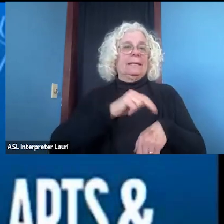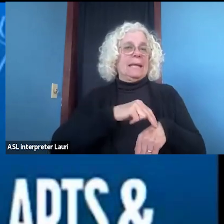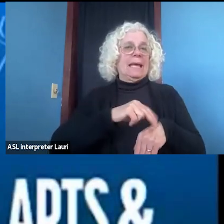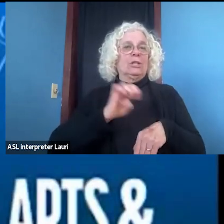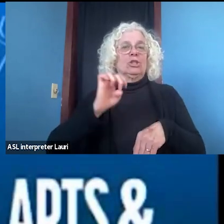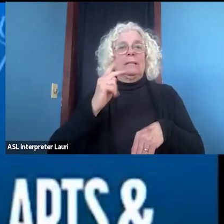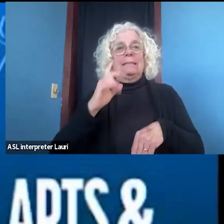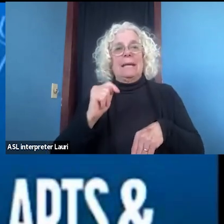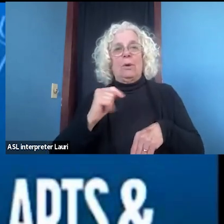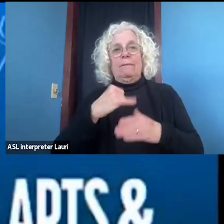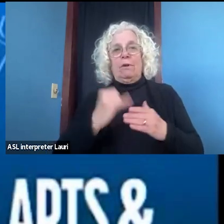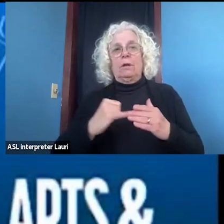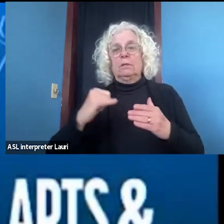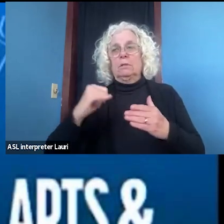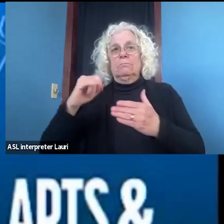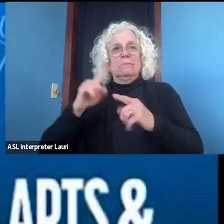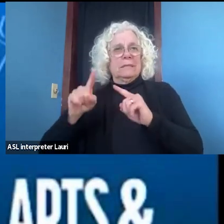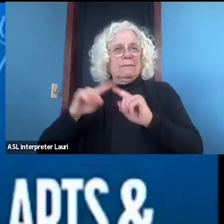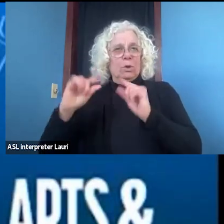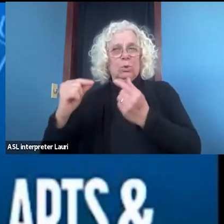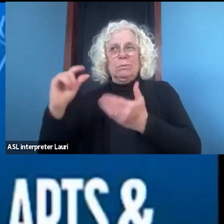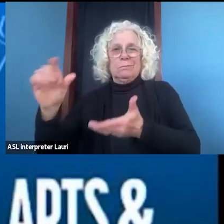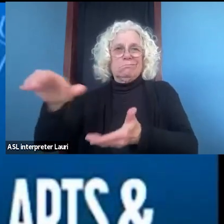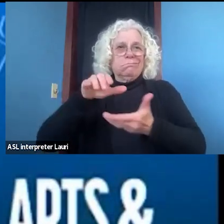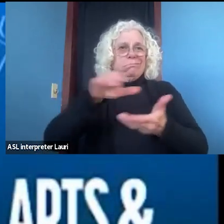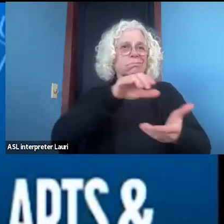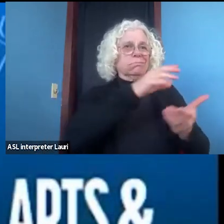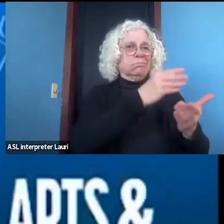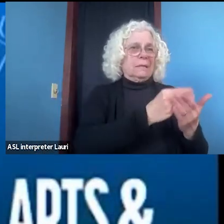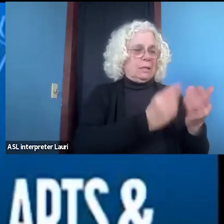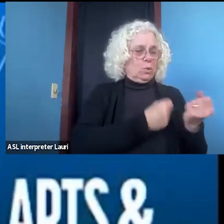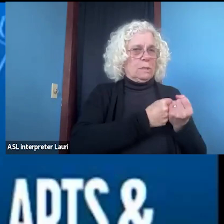And so big thanks to them. And also a big thanks to you.